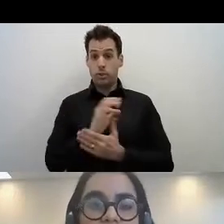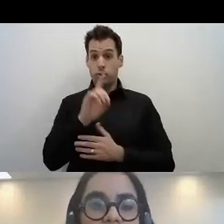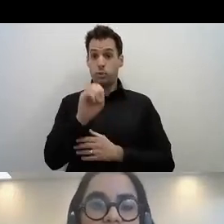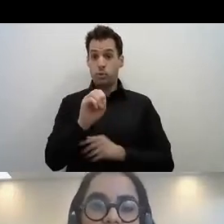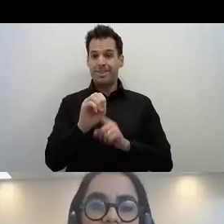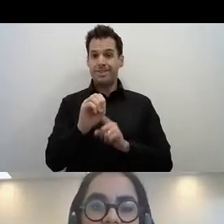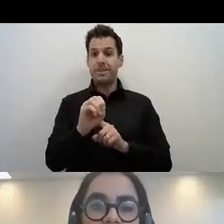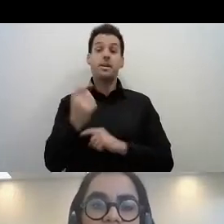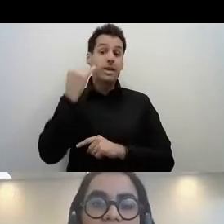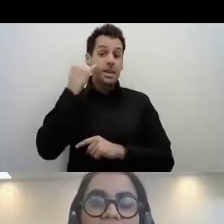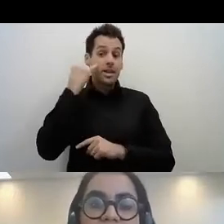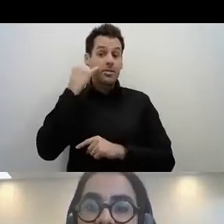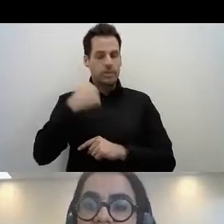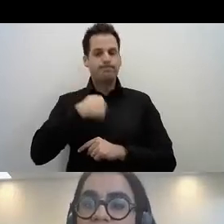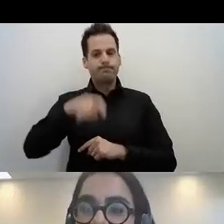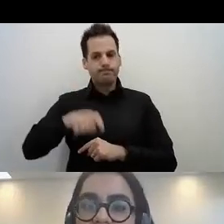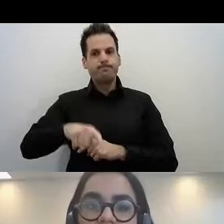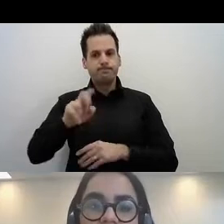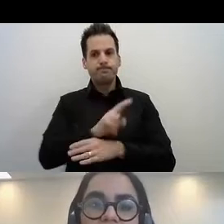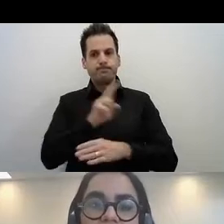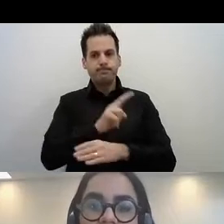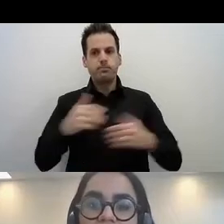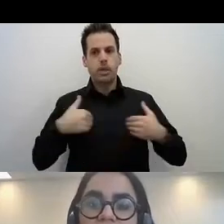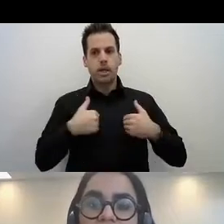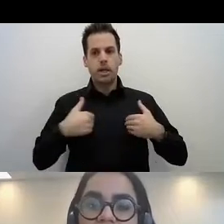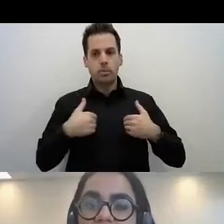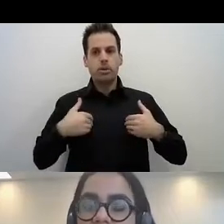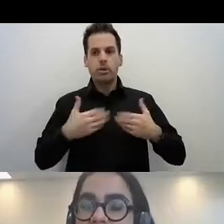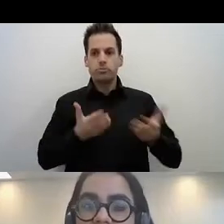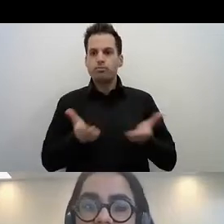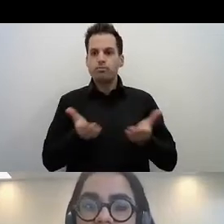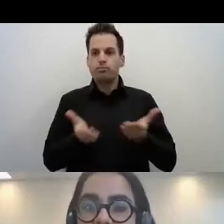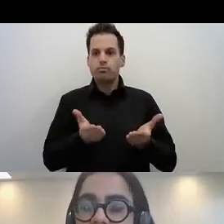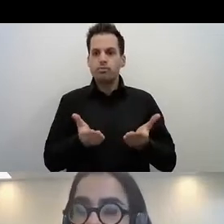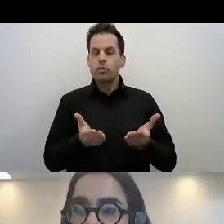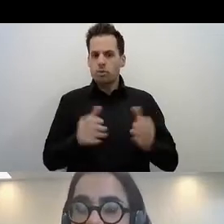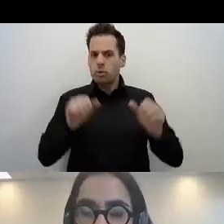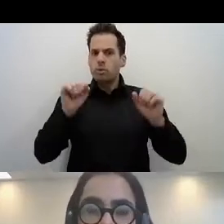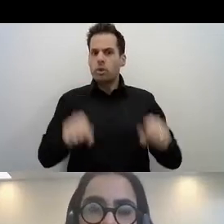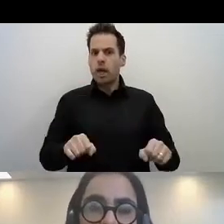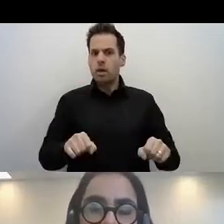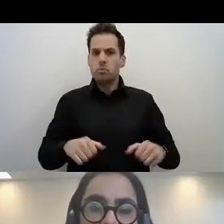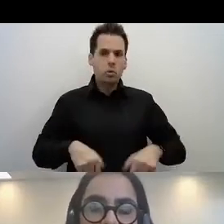upon service animals have the right to live free from unreasonable discrimination and harassment